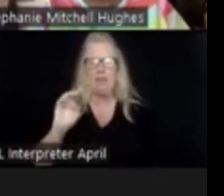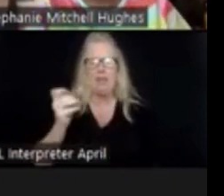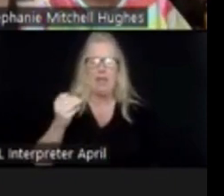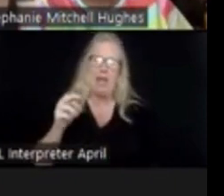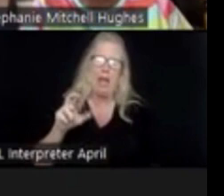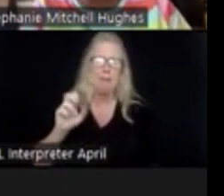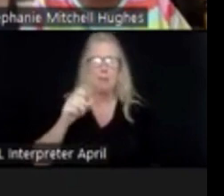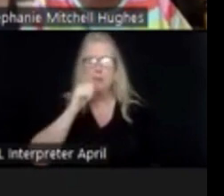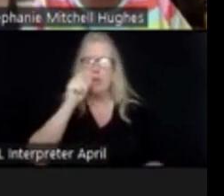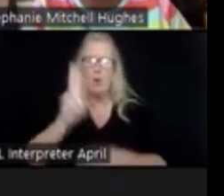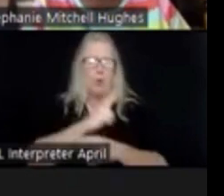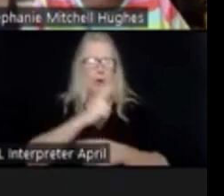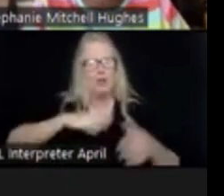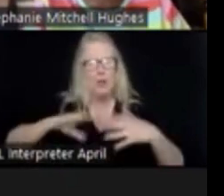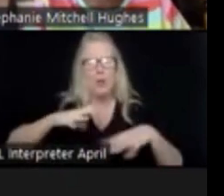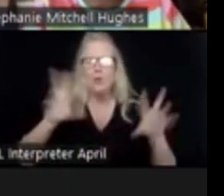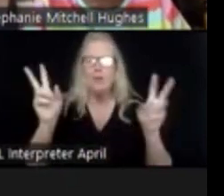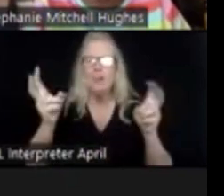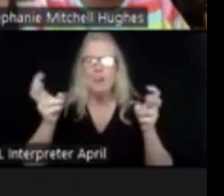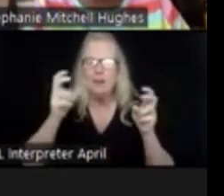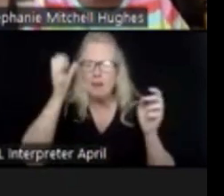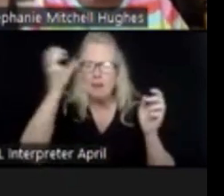JUST BECAUSE WE DON'T TALK ABOUT IT DOES NOT MEAN THAT